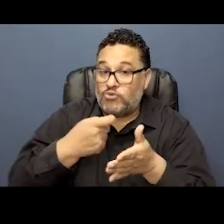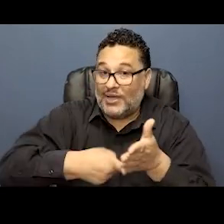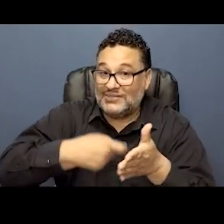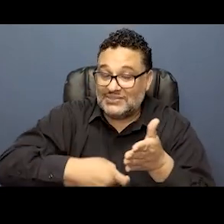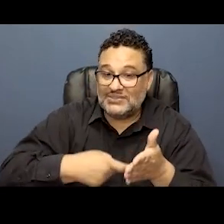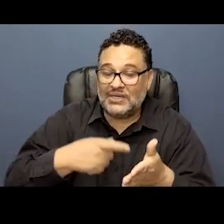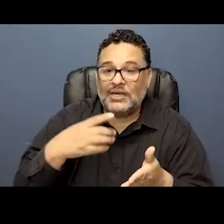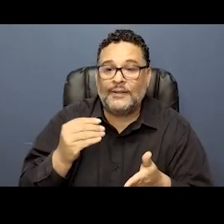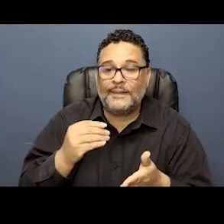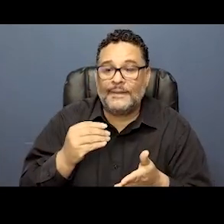upgraded features.